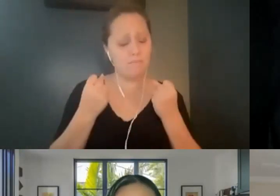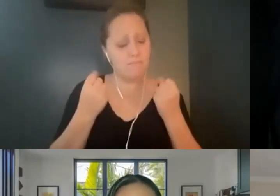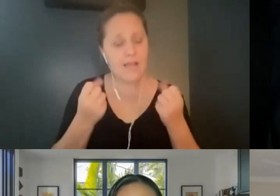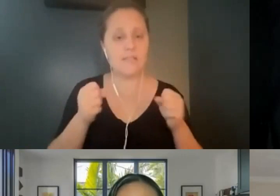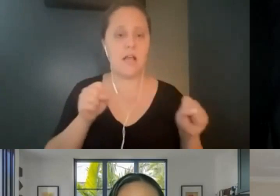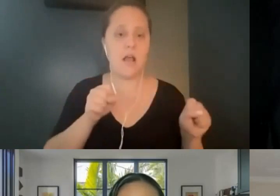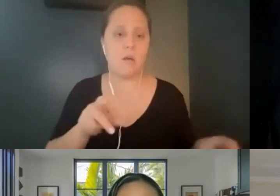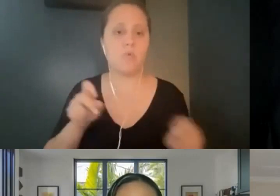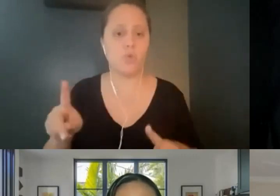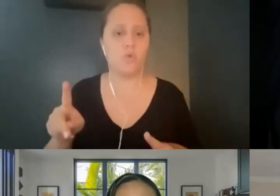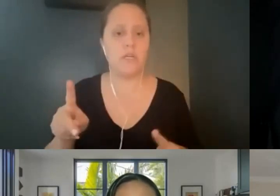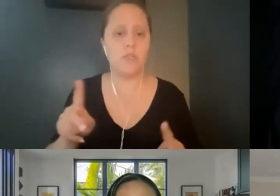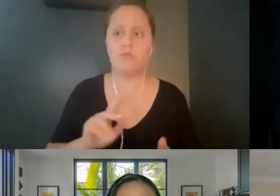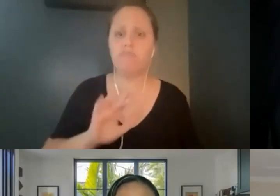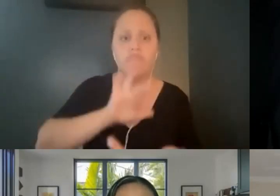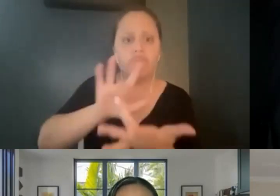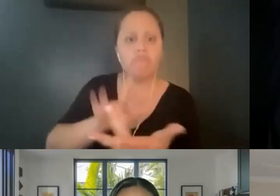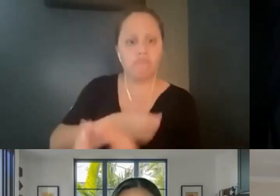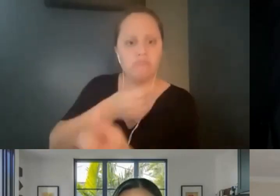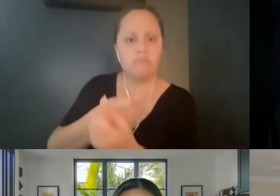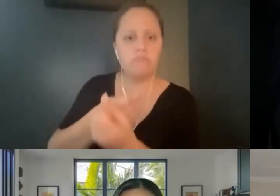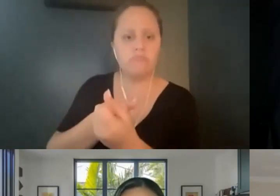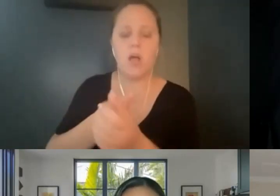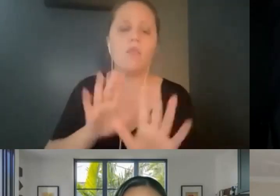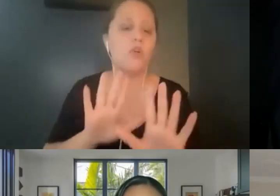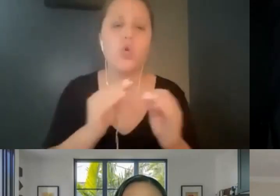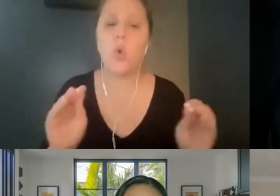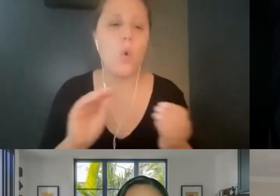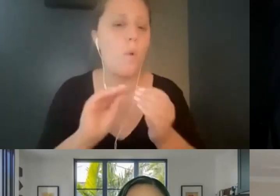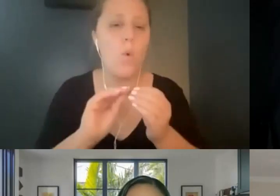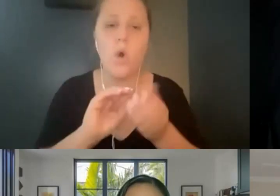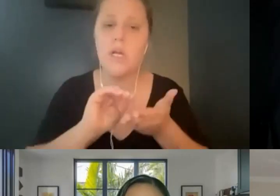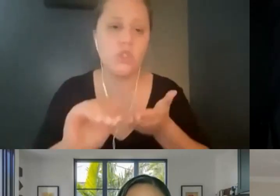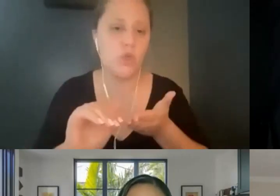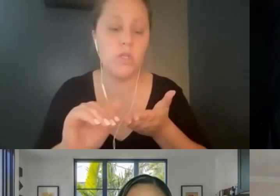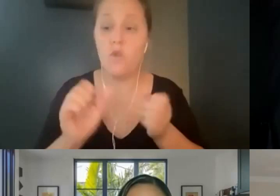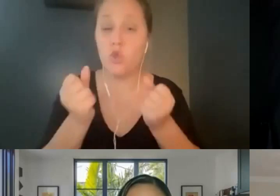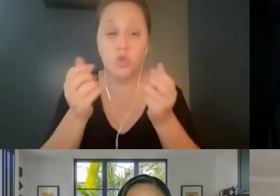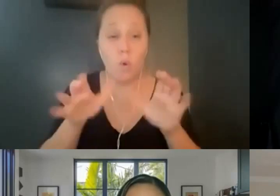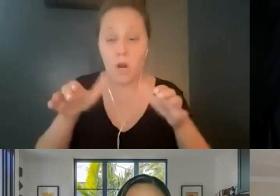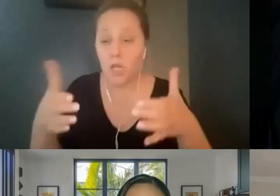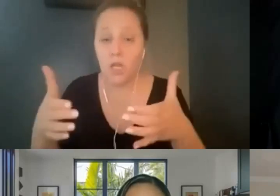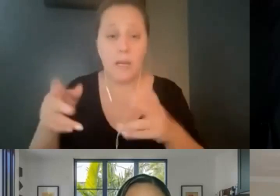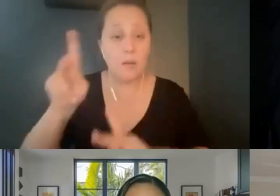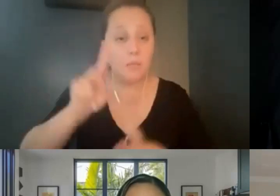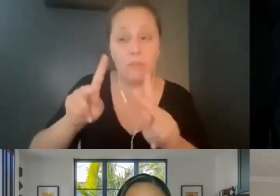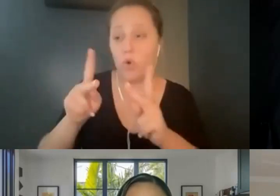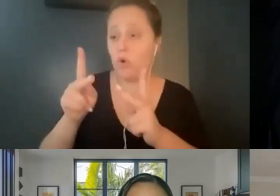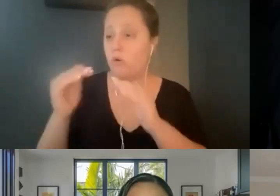and no more excuses to not include the pool of candidates, resources, and colleagues that have